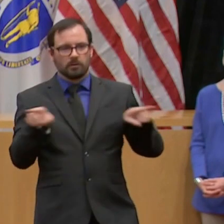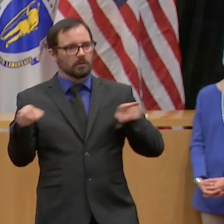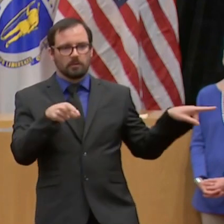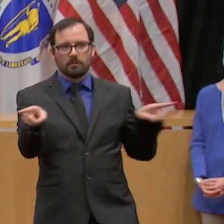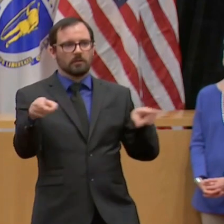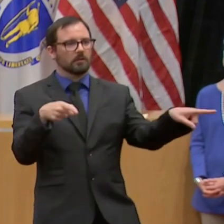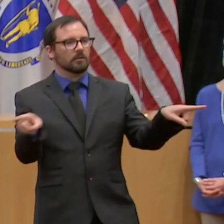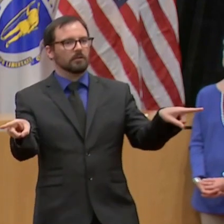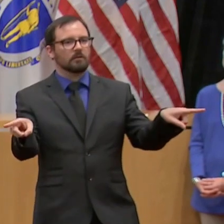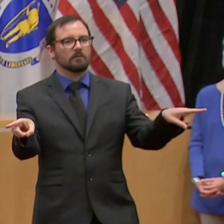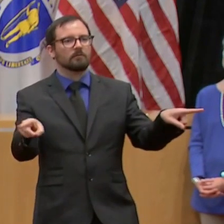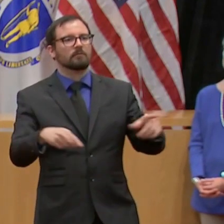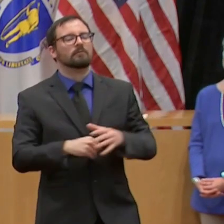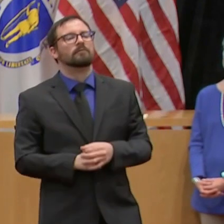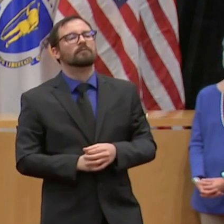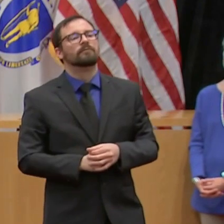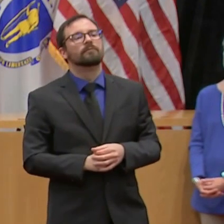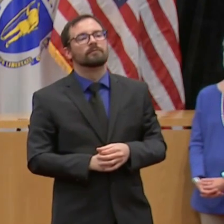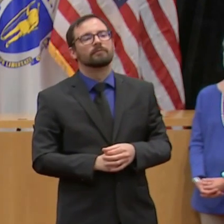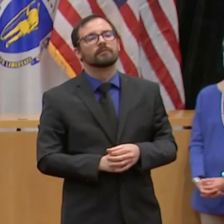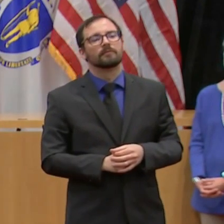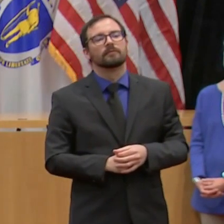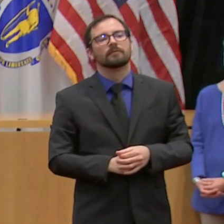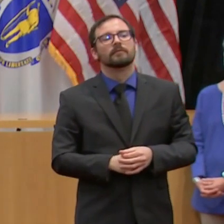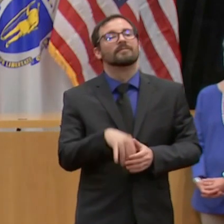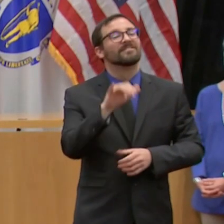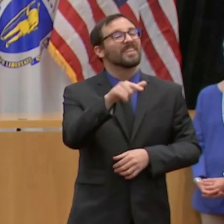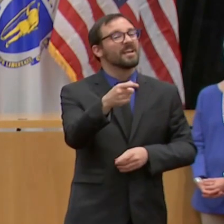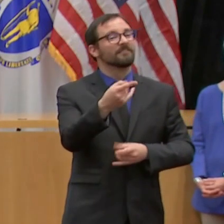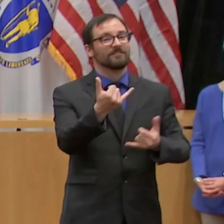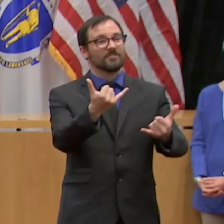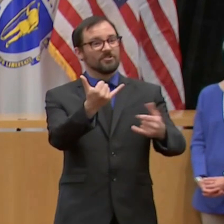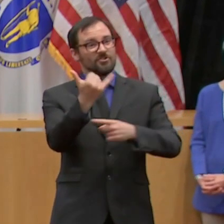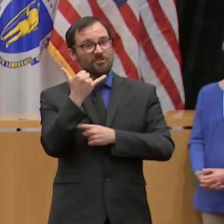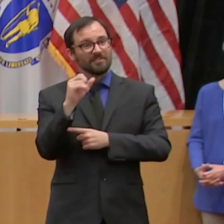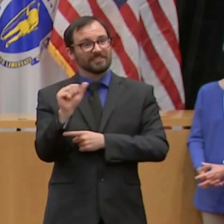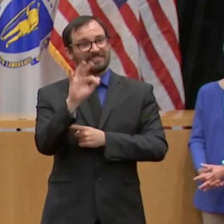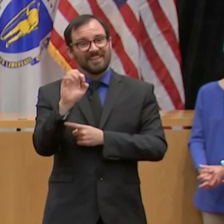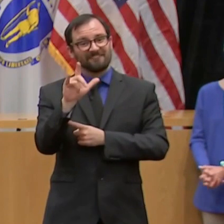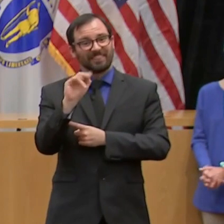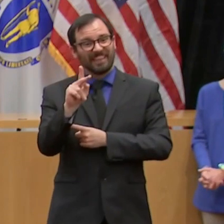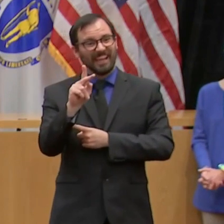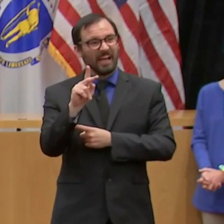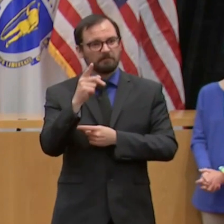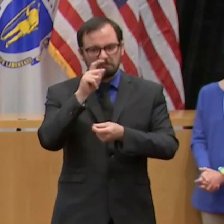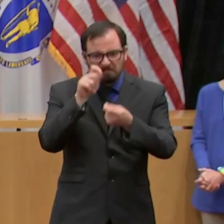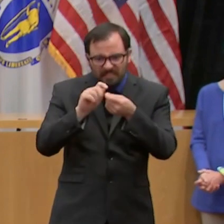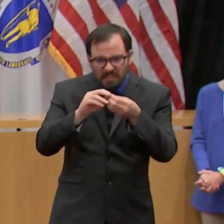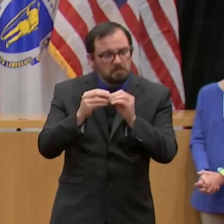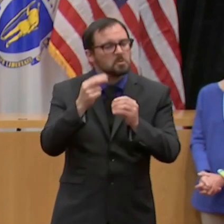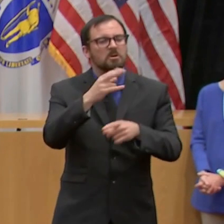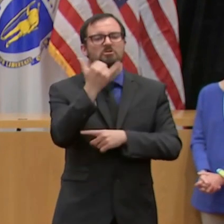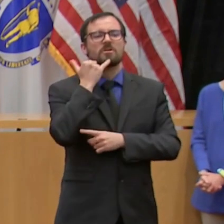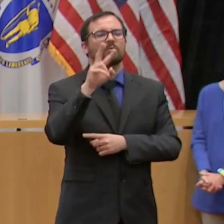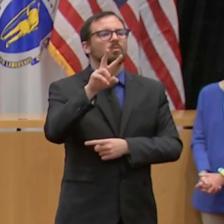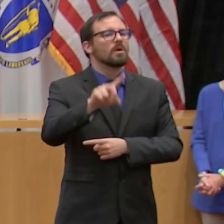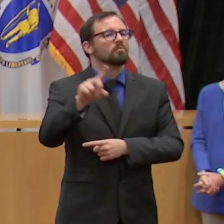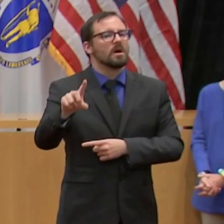SEXUAL VIOLENCE OR SEXUAL ASSAULT TO CALL AND RECEIVE SERVICES. AS OF YESTERDAY, THIS RESOURCE